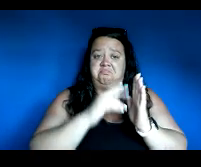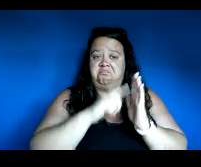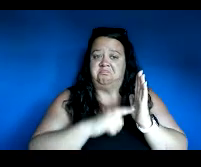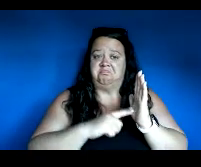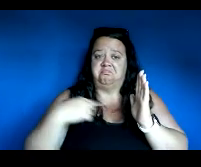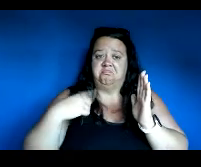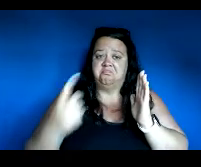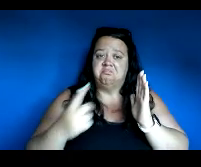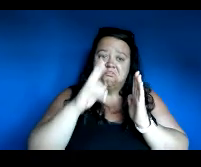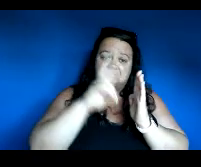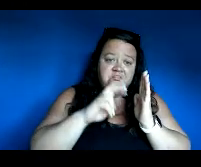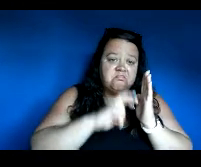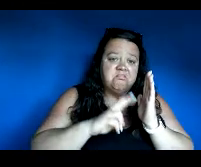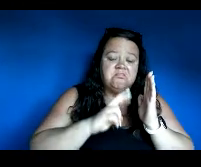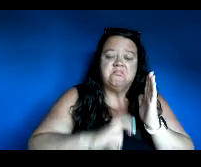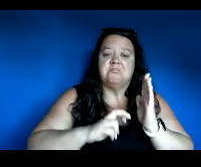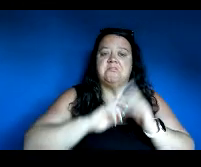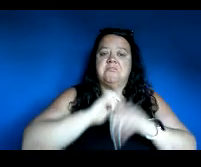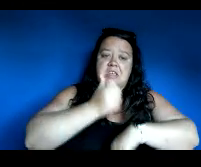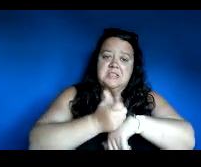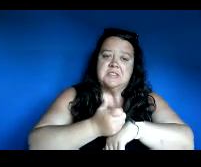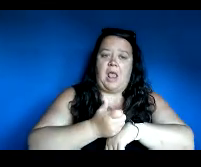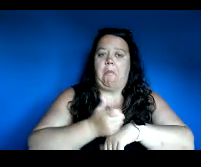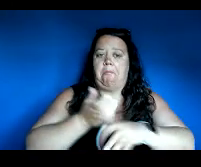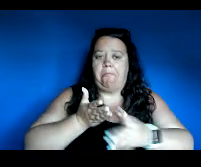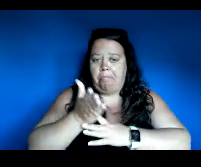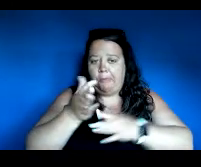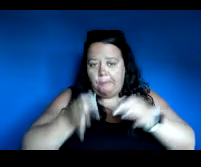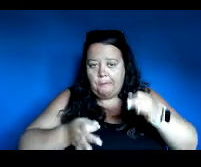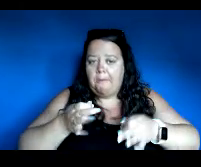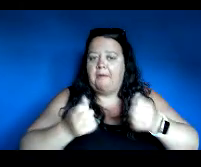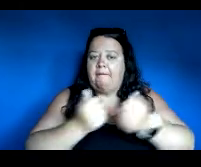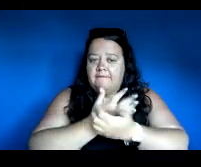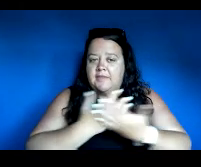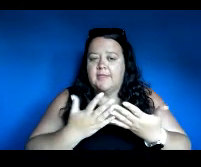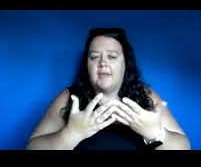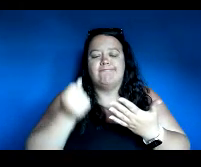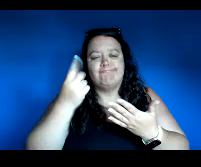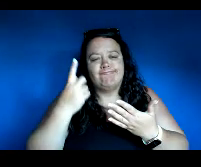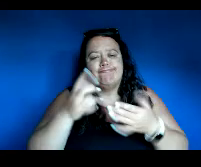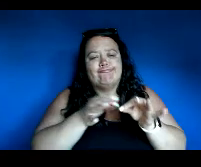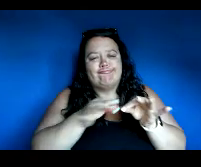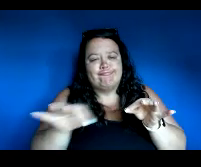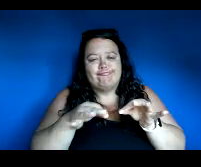and there has been all this precedent set in courts regarding all these things. So a lot of the language that we use comes from that.